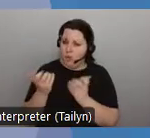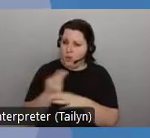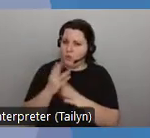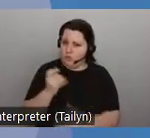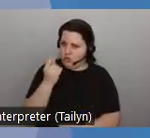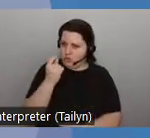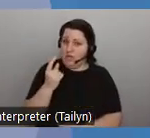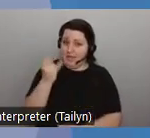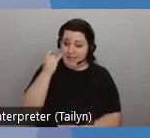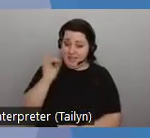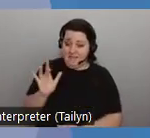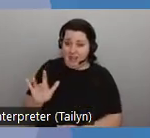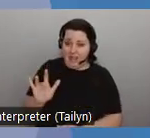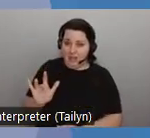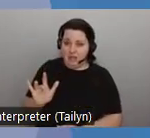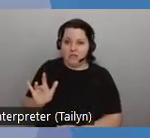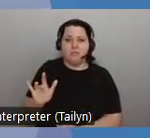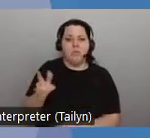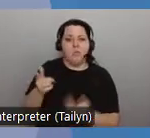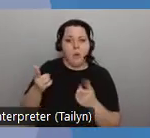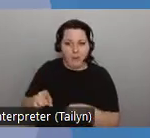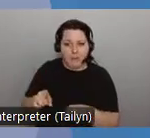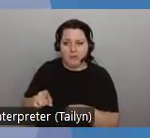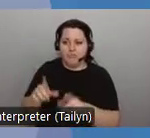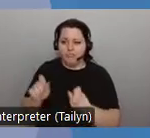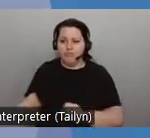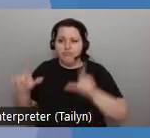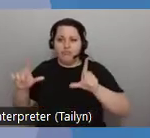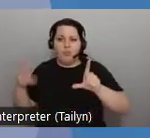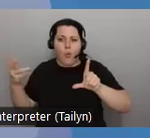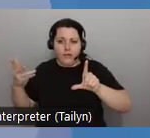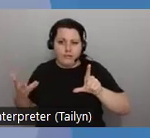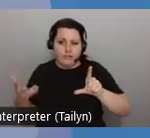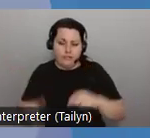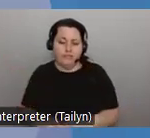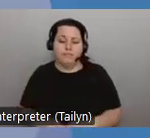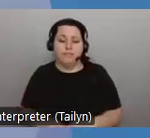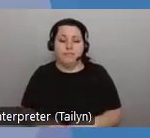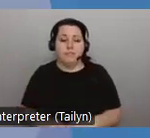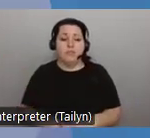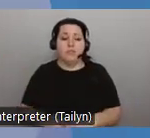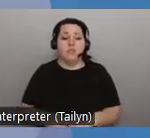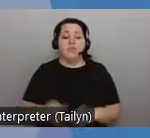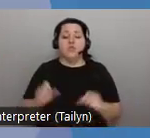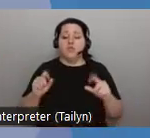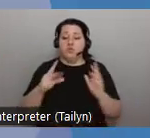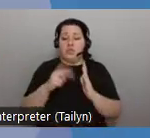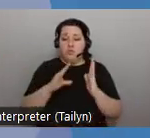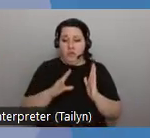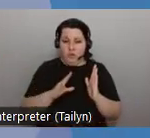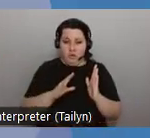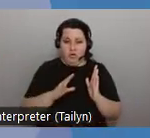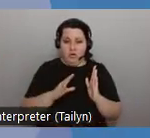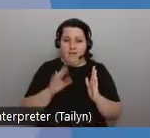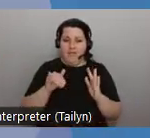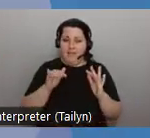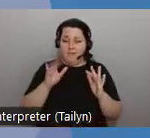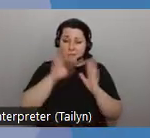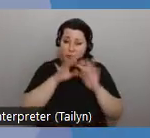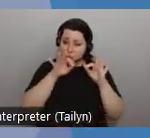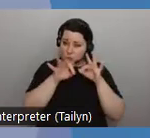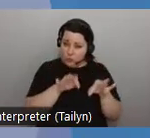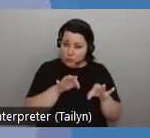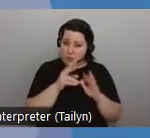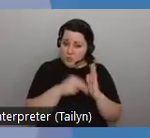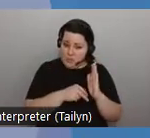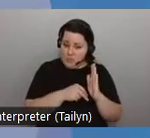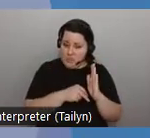is that images that are acting as links should instead indicate the link location instead of a description of the